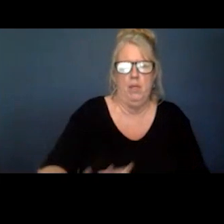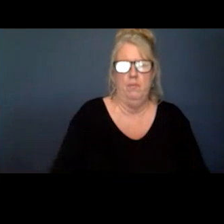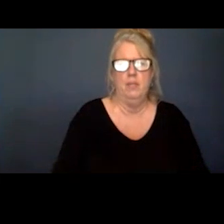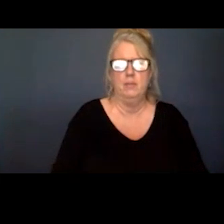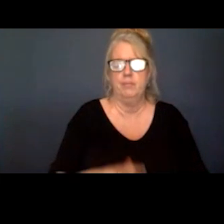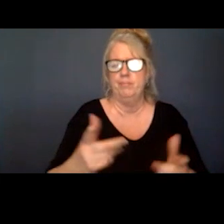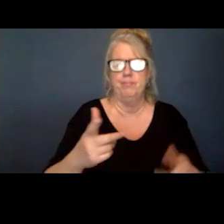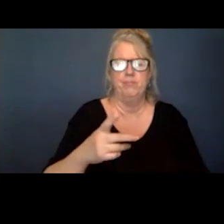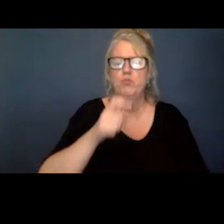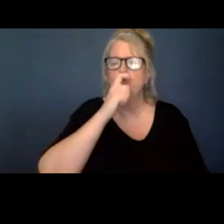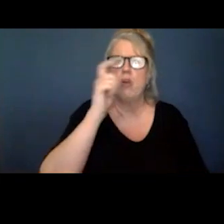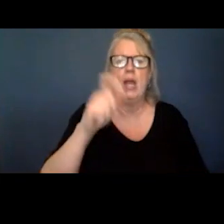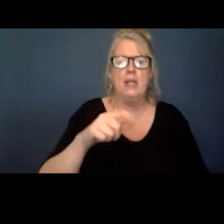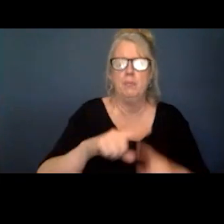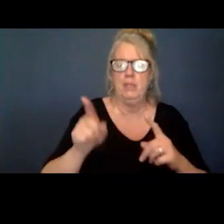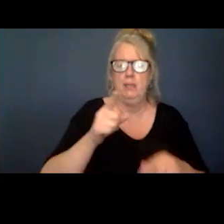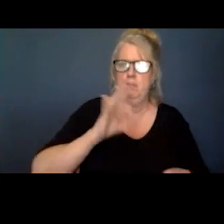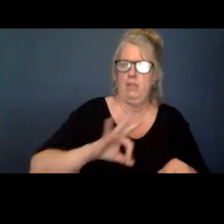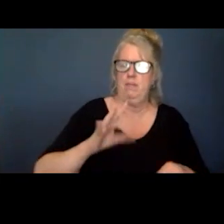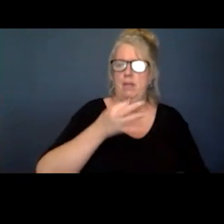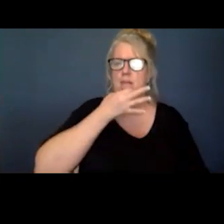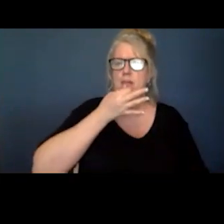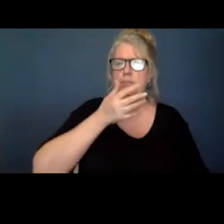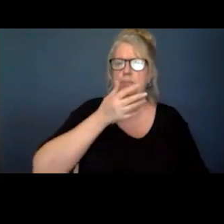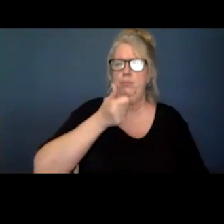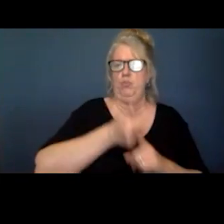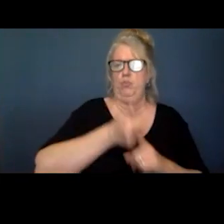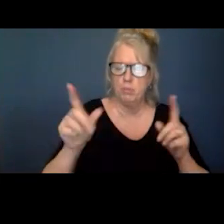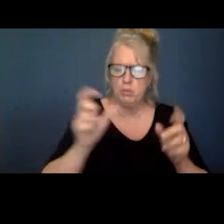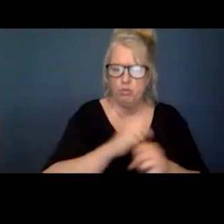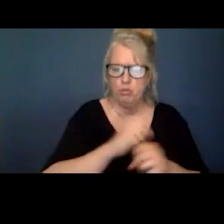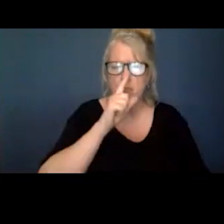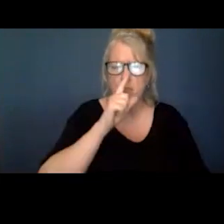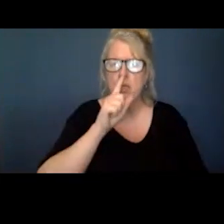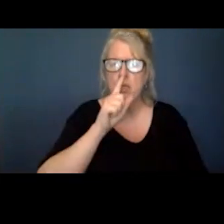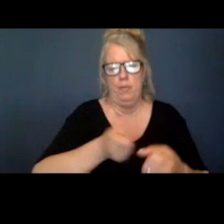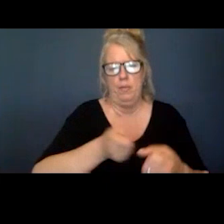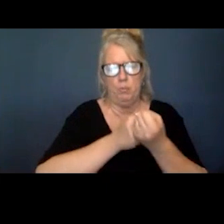need to be a benefits expert yourself, but you can reassure participants that support is available.